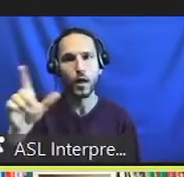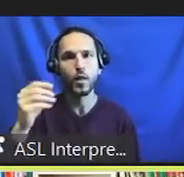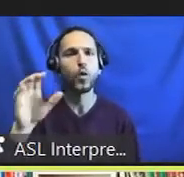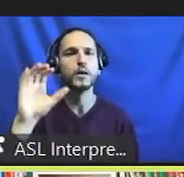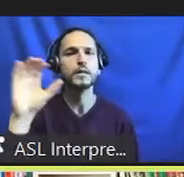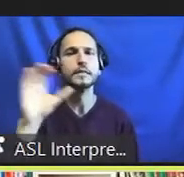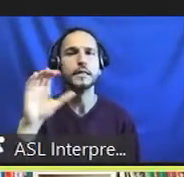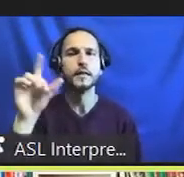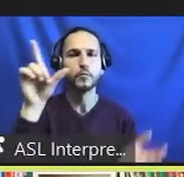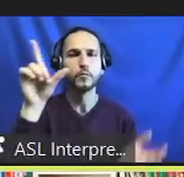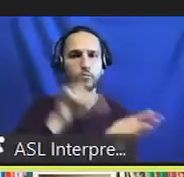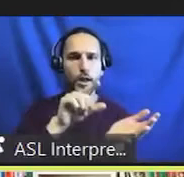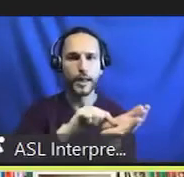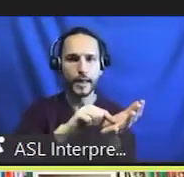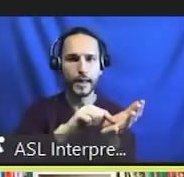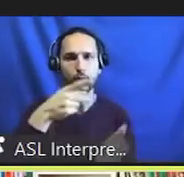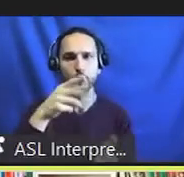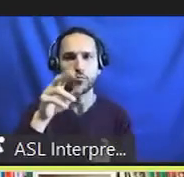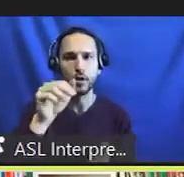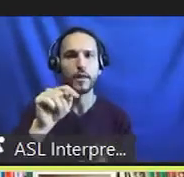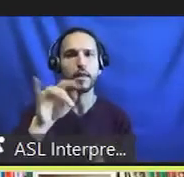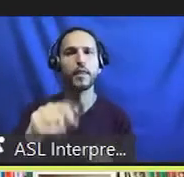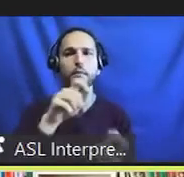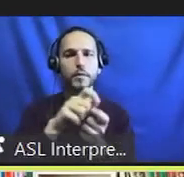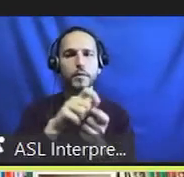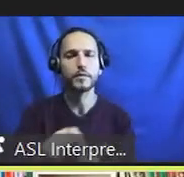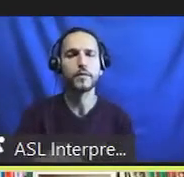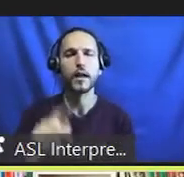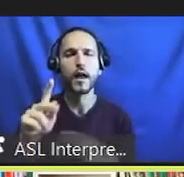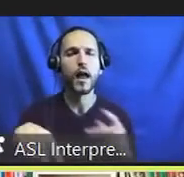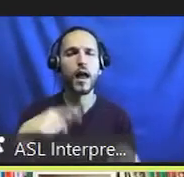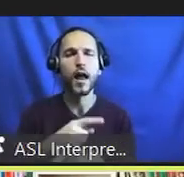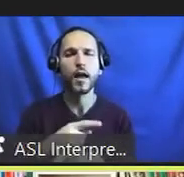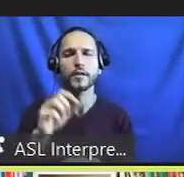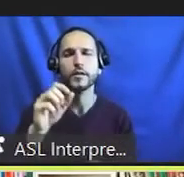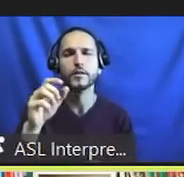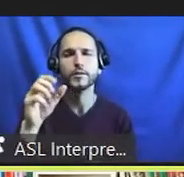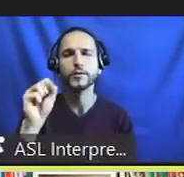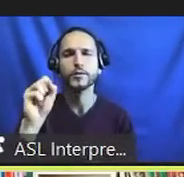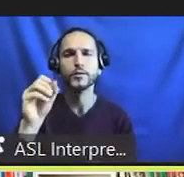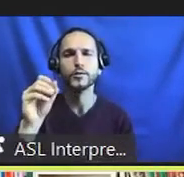those are names of specific software that meaning for meaning is provided in.